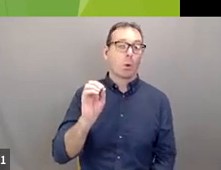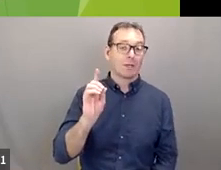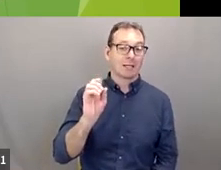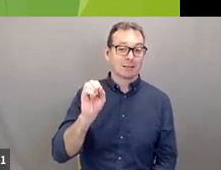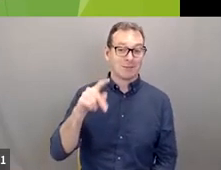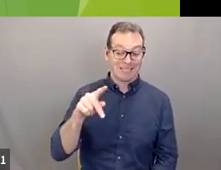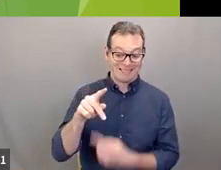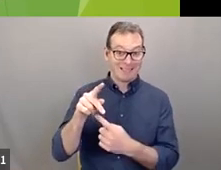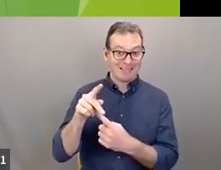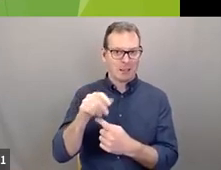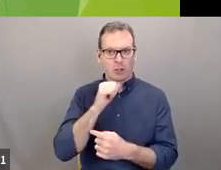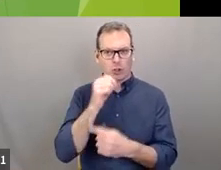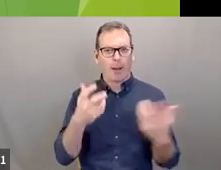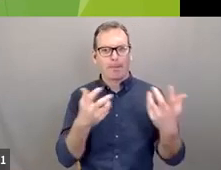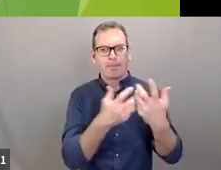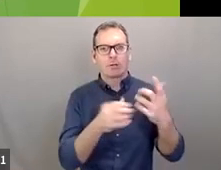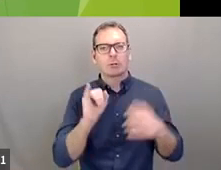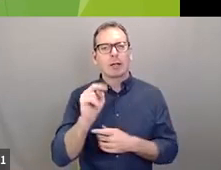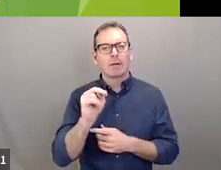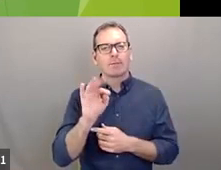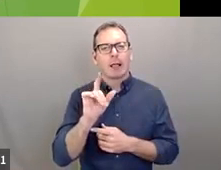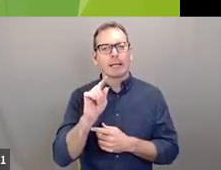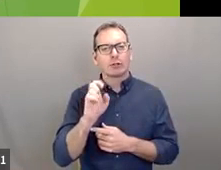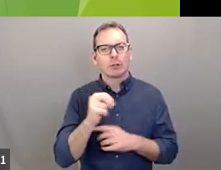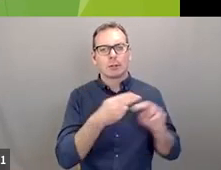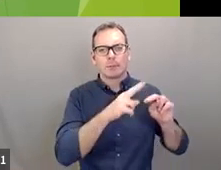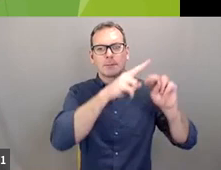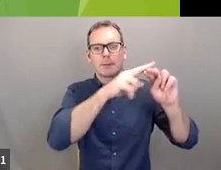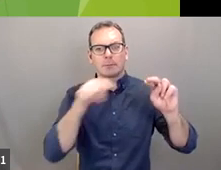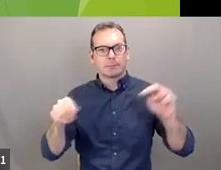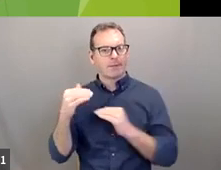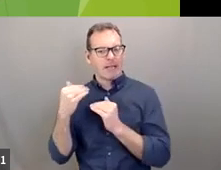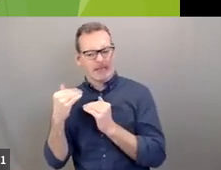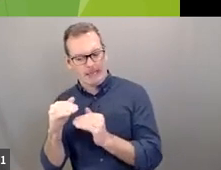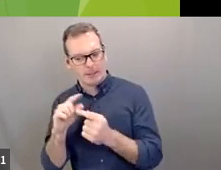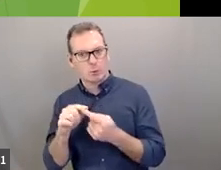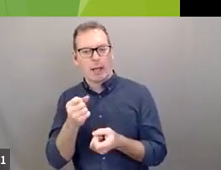indexed to inflation it has severe restriction on assets currently it's 40 000 for a single